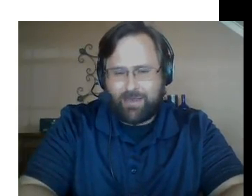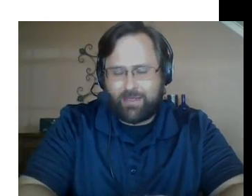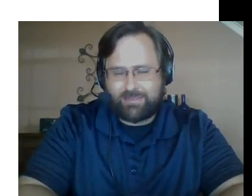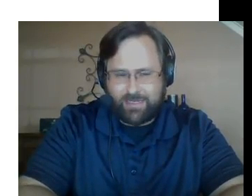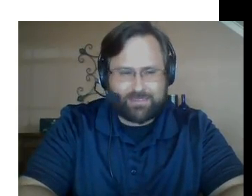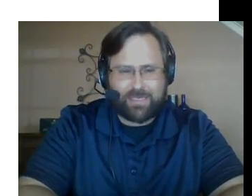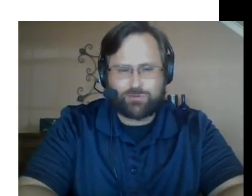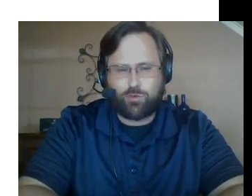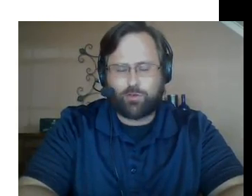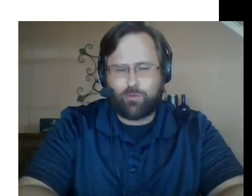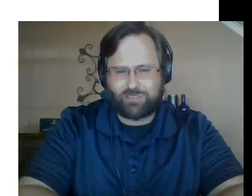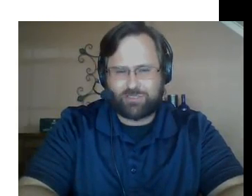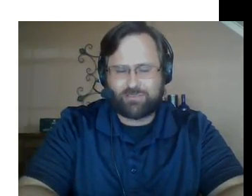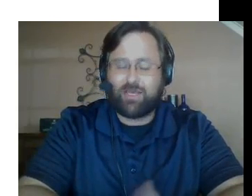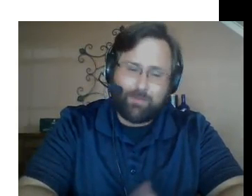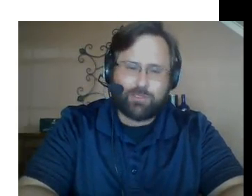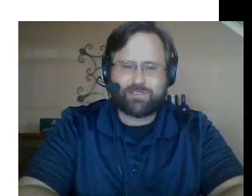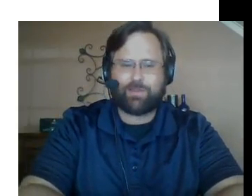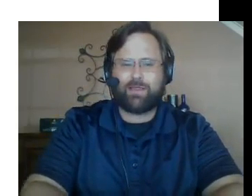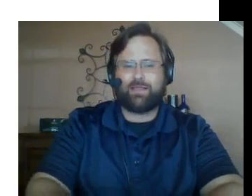sentences as rhetorical questions that would look something like this